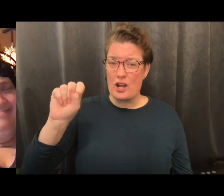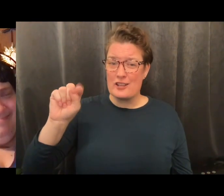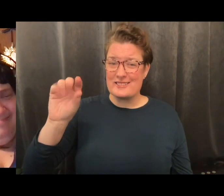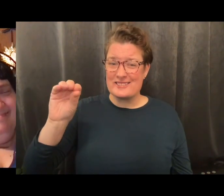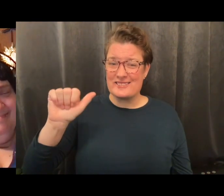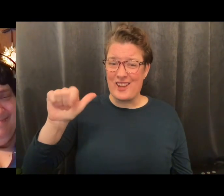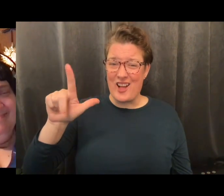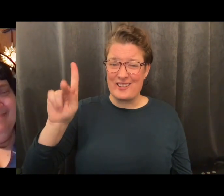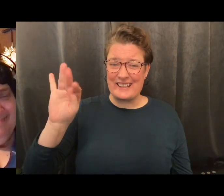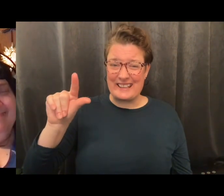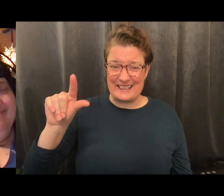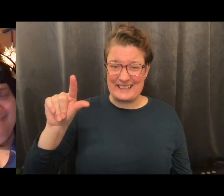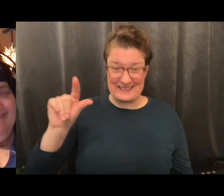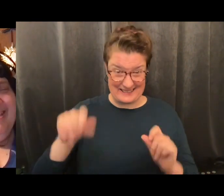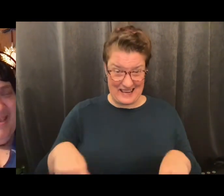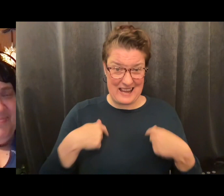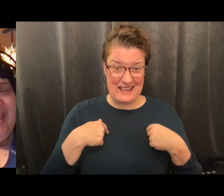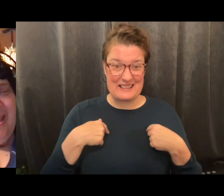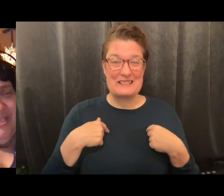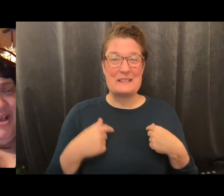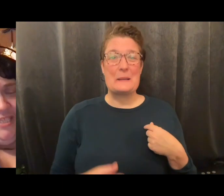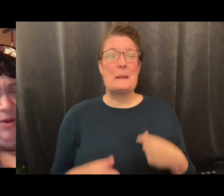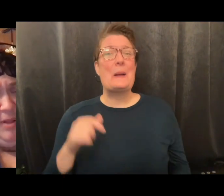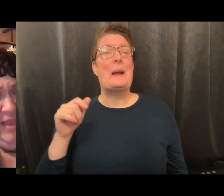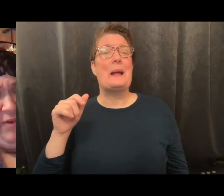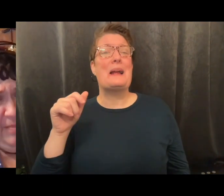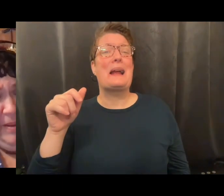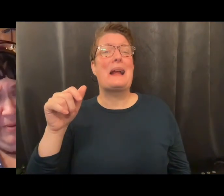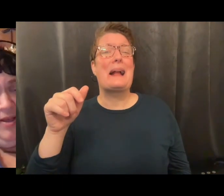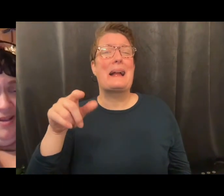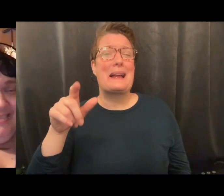Nomy: I was also a believer in Pippi Longstocking as a child. Melissa: Right? Right?